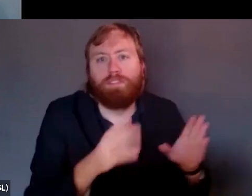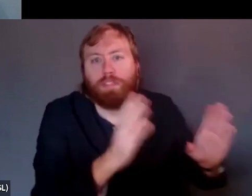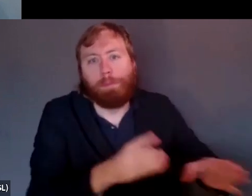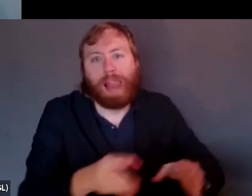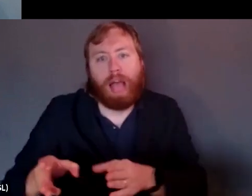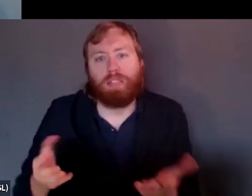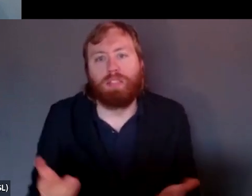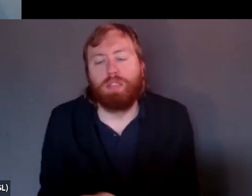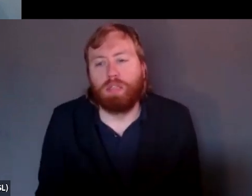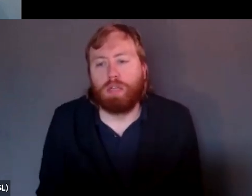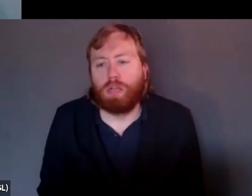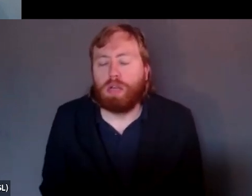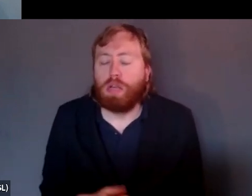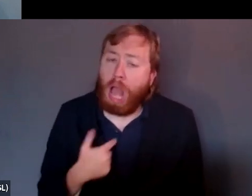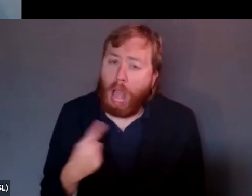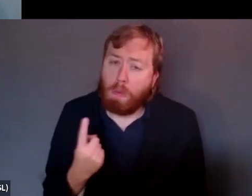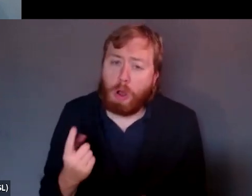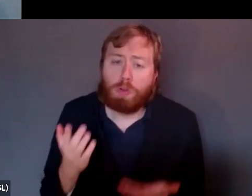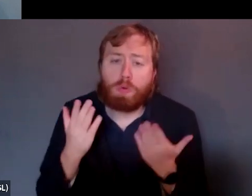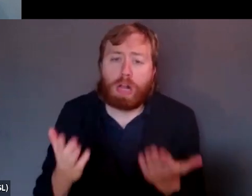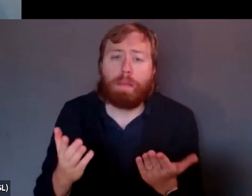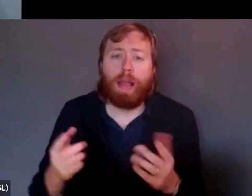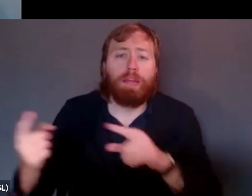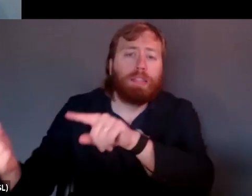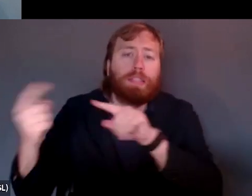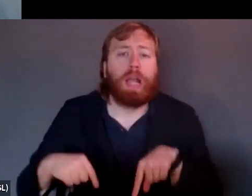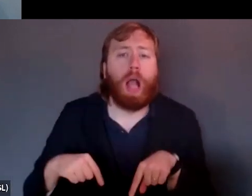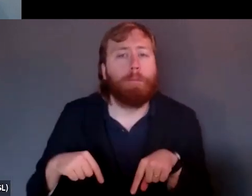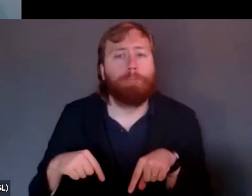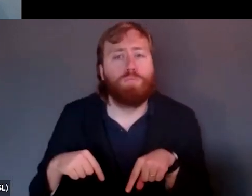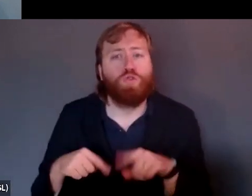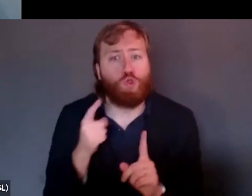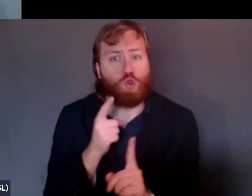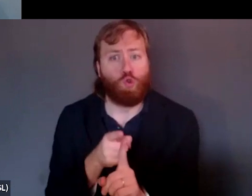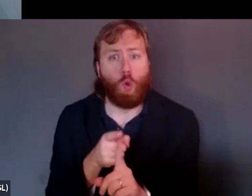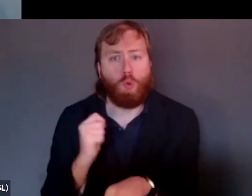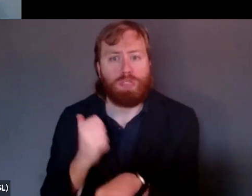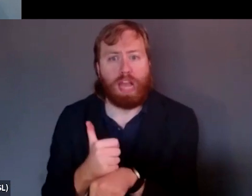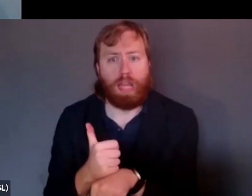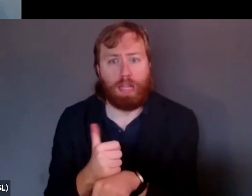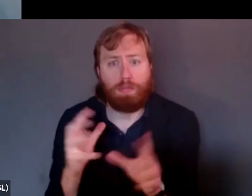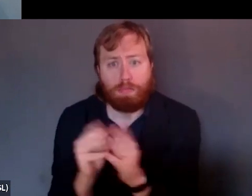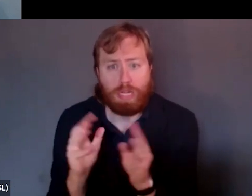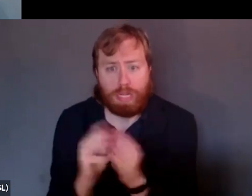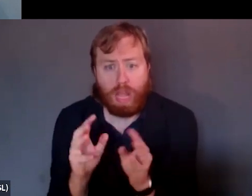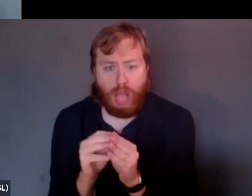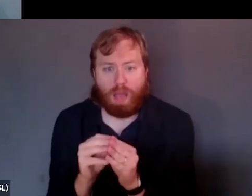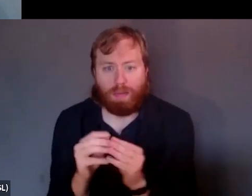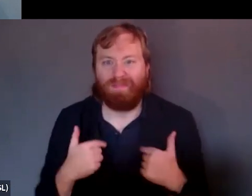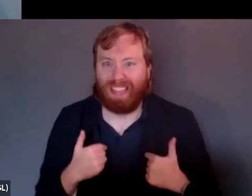I would also say, come to the goal-setting meetup that I'm going to run in December